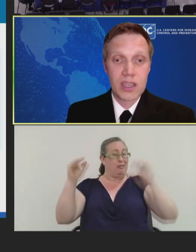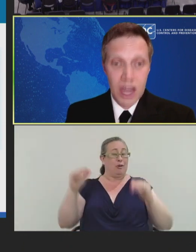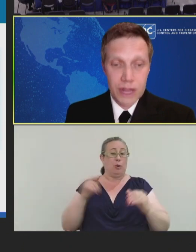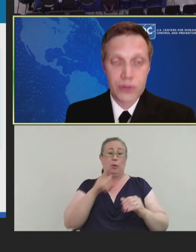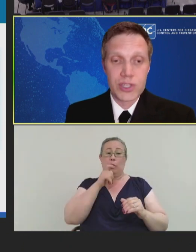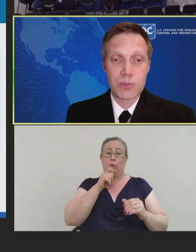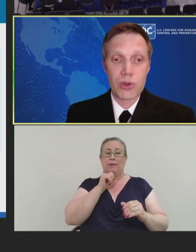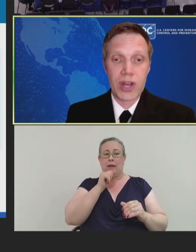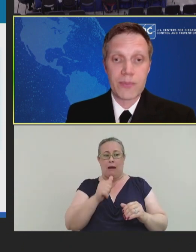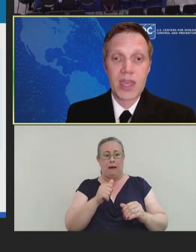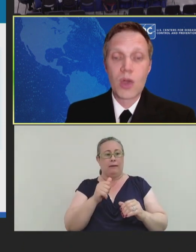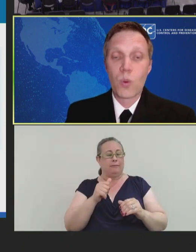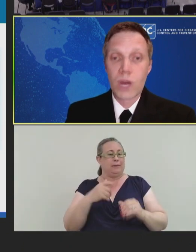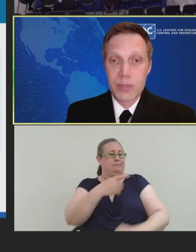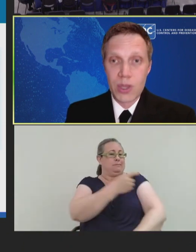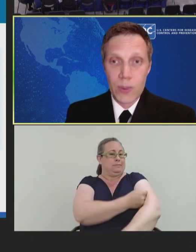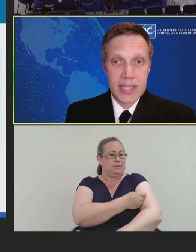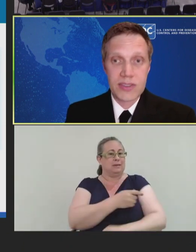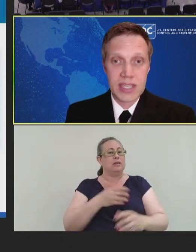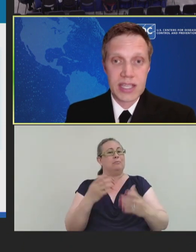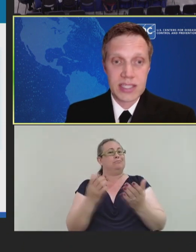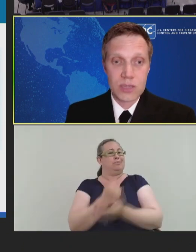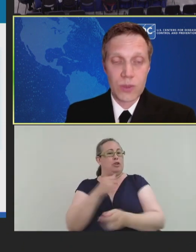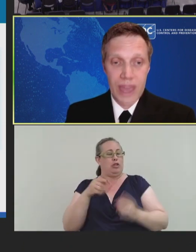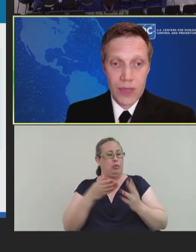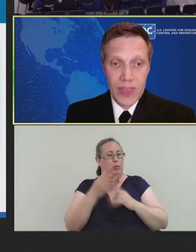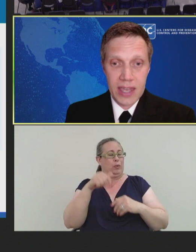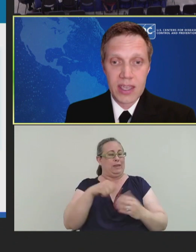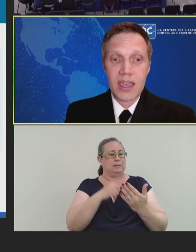got it through this program. We're going to be going into this next season without that.